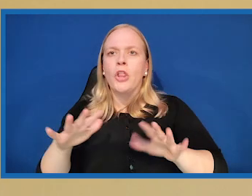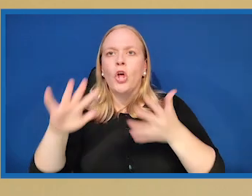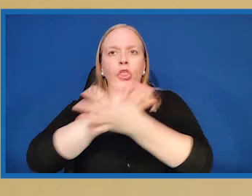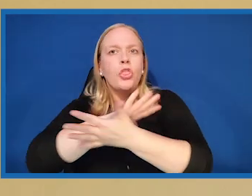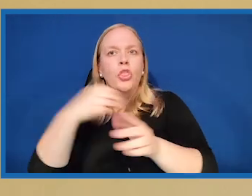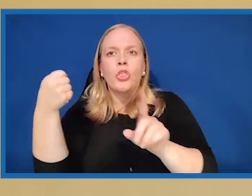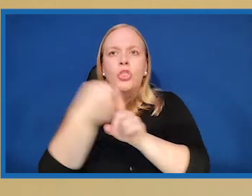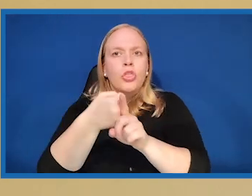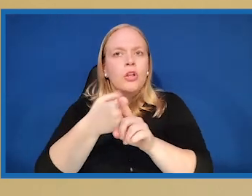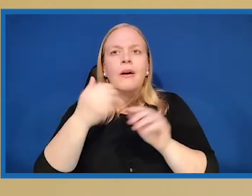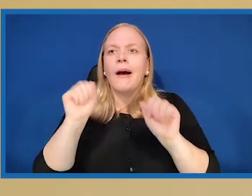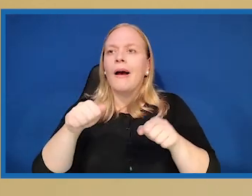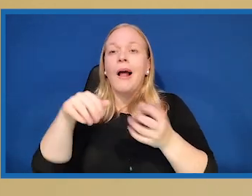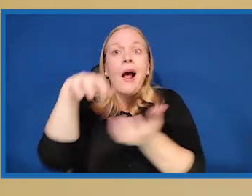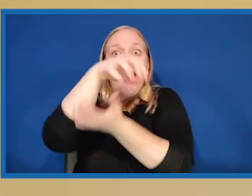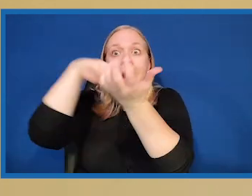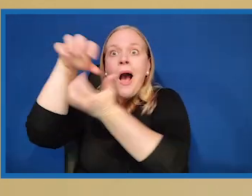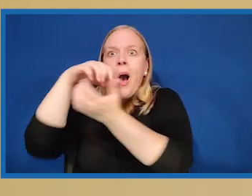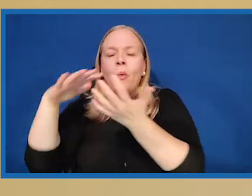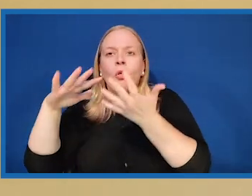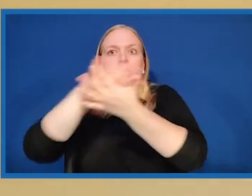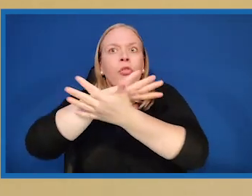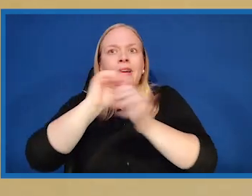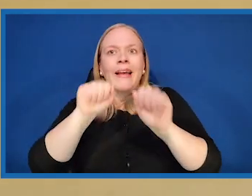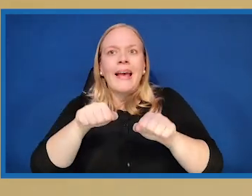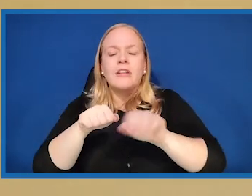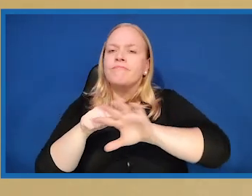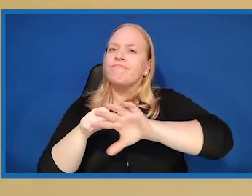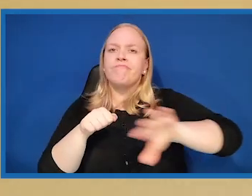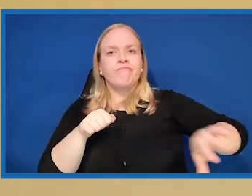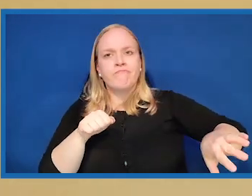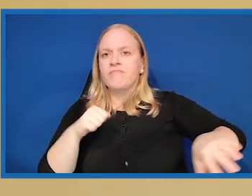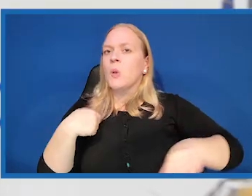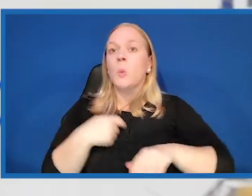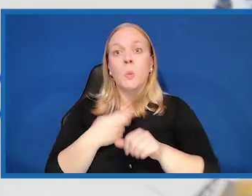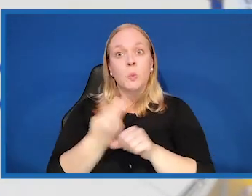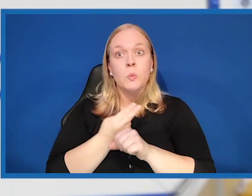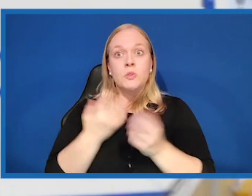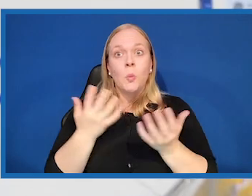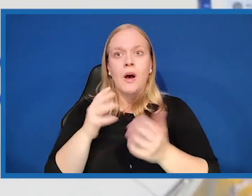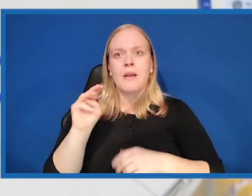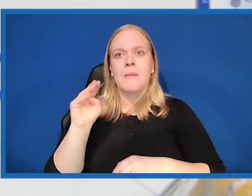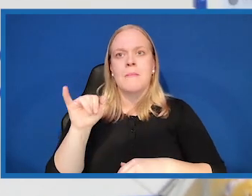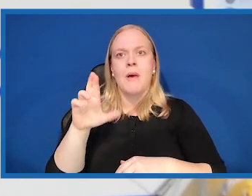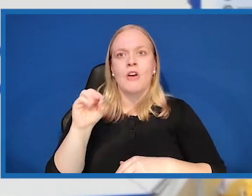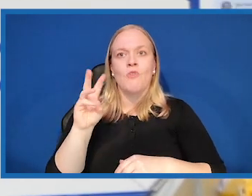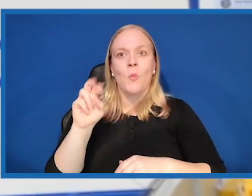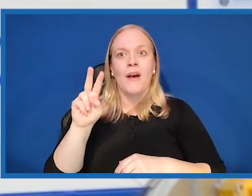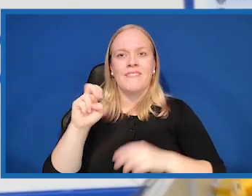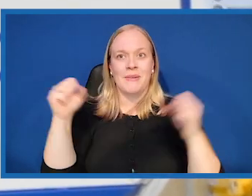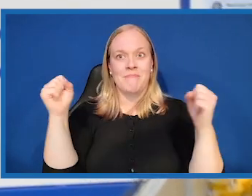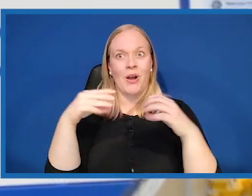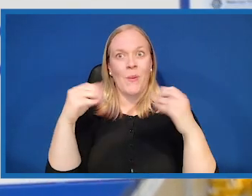OR WHETHER WE'RE IN THE DAY OR NIGHT. SO INSTEAD WE ARE MAINLY USING MICROWAVE INSTRUMENTS, WHICH ARE NOT BEING